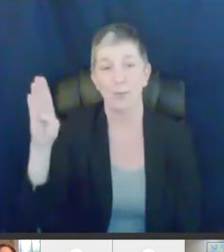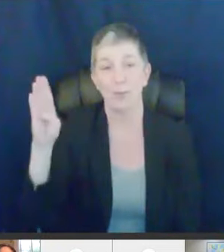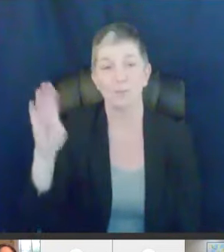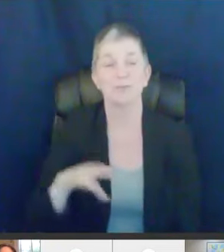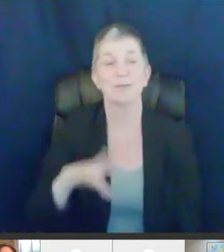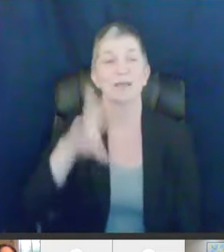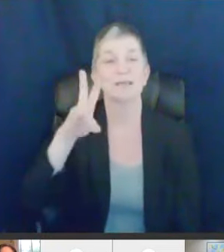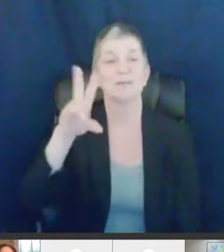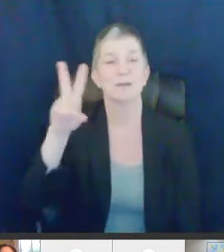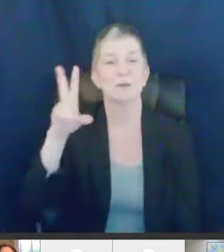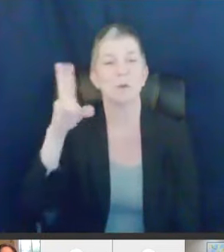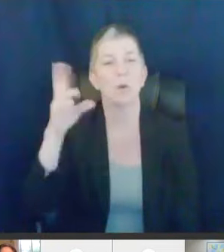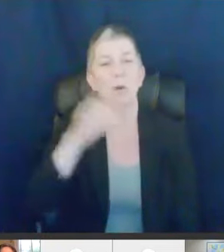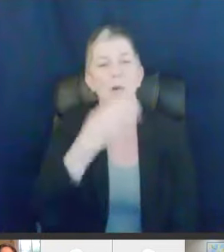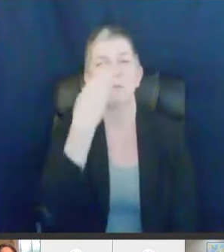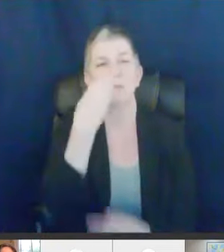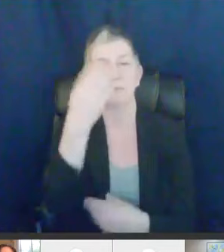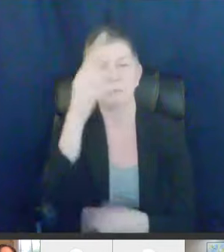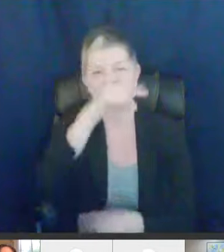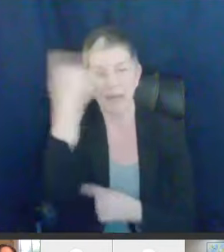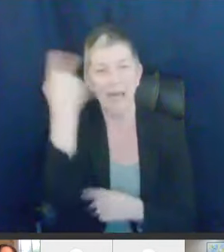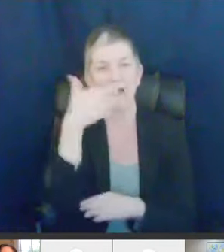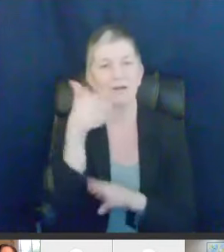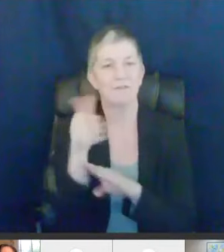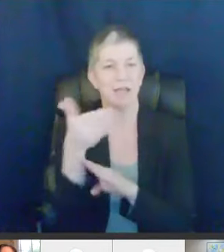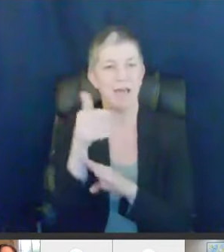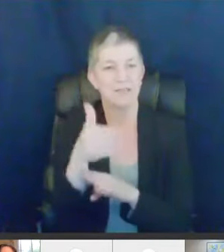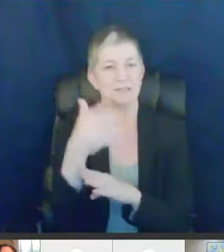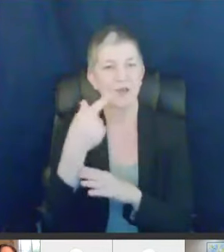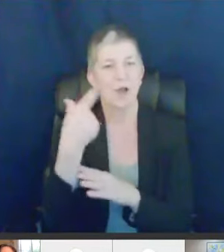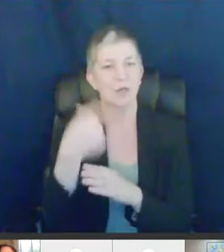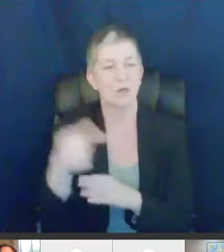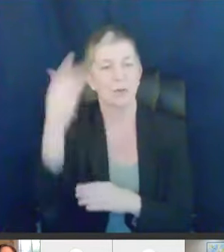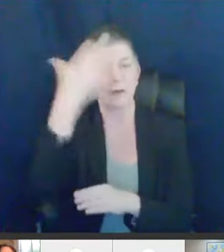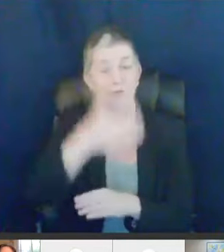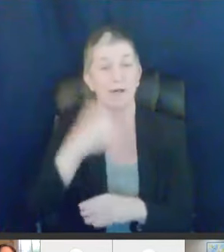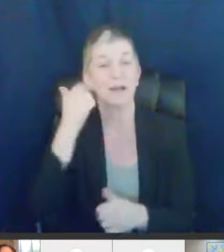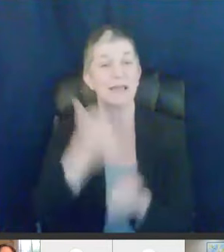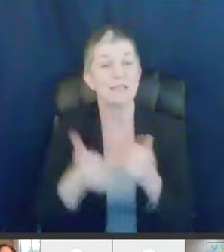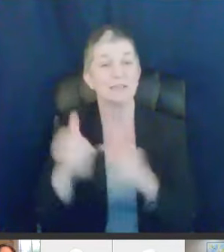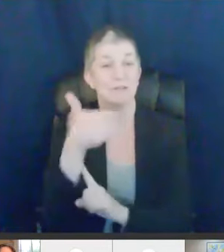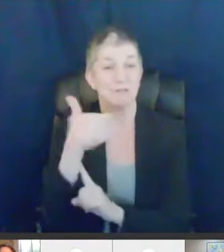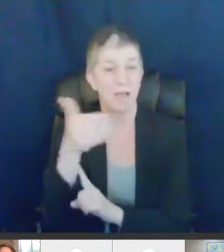flags on the green in front of the courthouse each flag representing 1,000